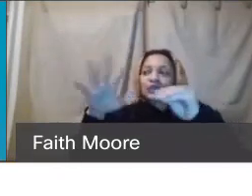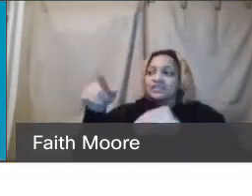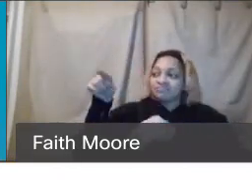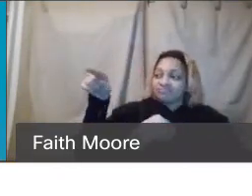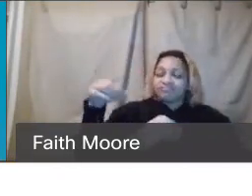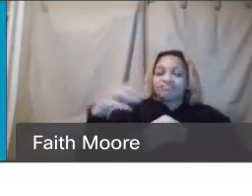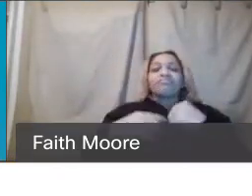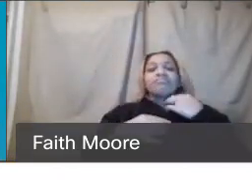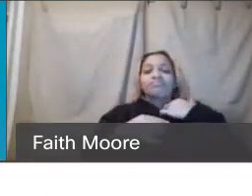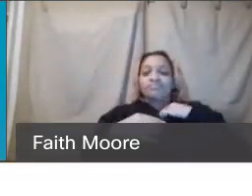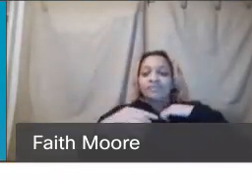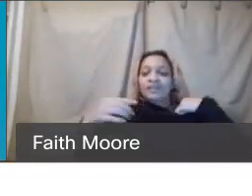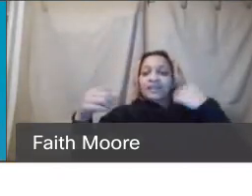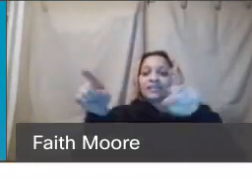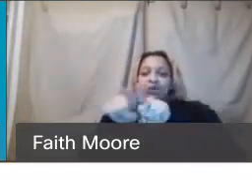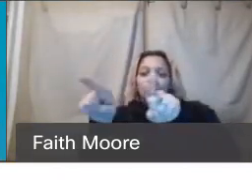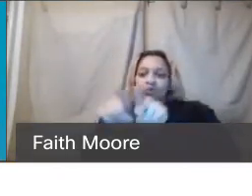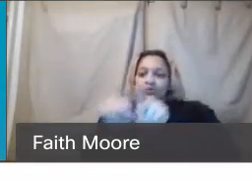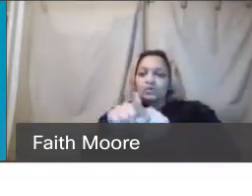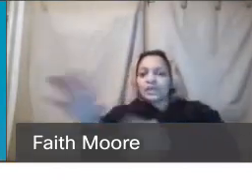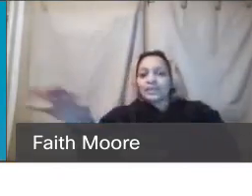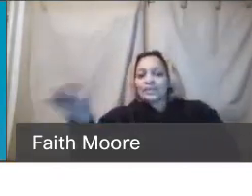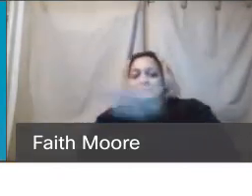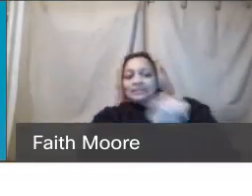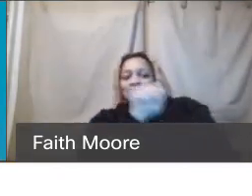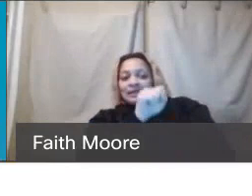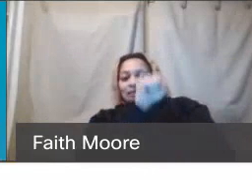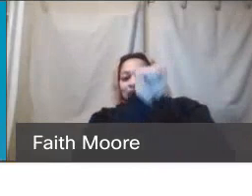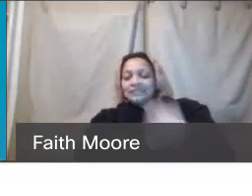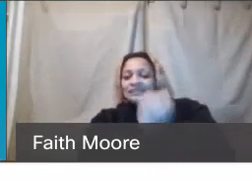And then going to the South Side of the White House, and that White House Pavilion.